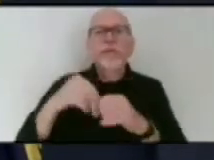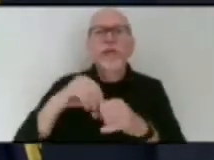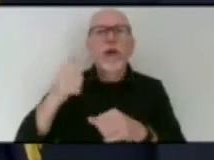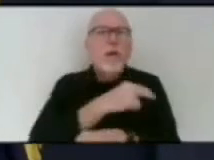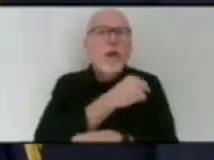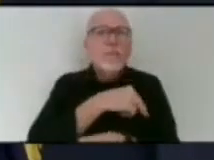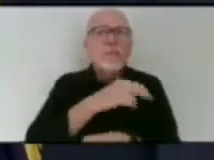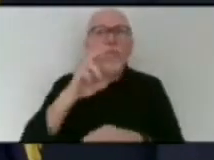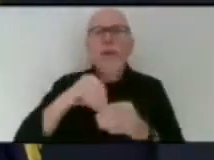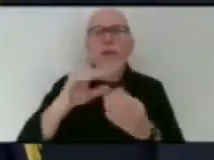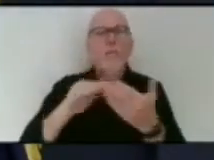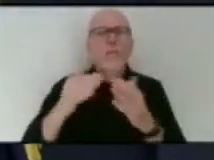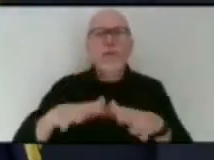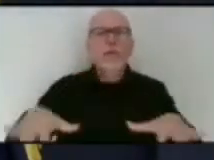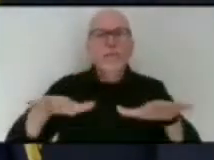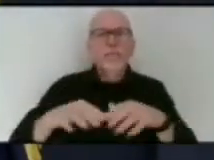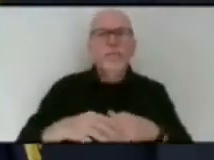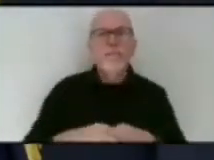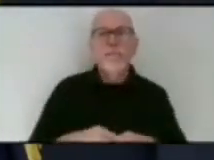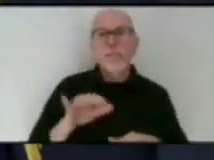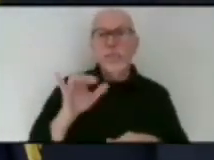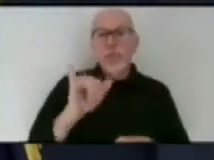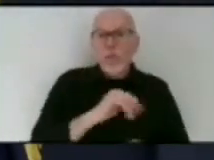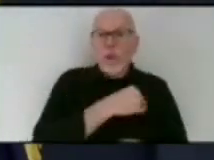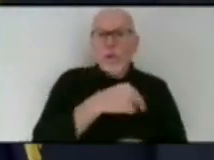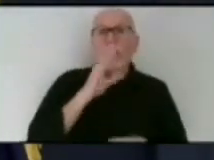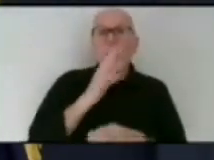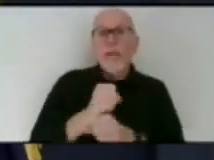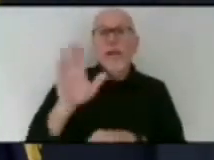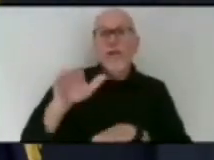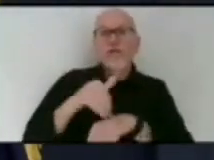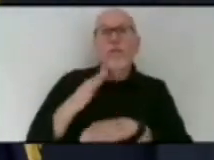the community. These hospitals received their shipments after both the U. A and